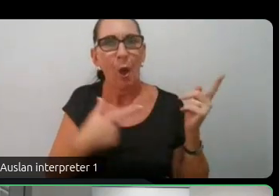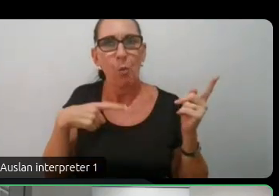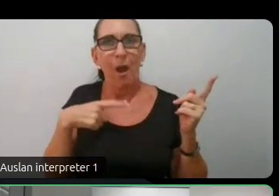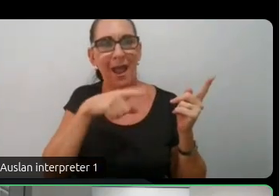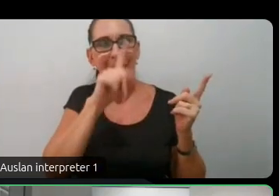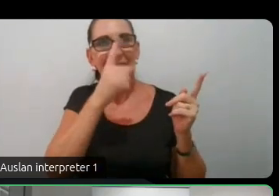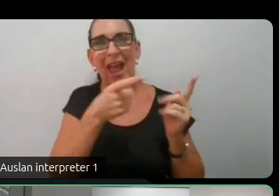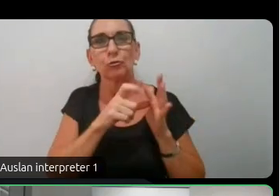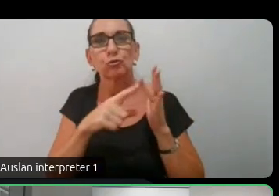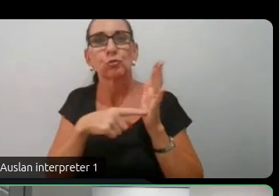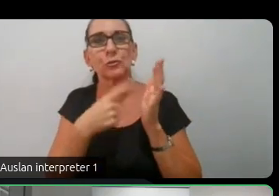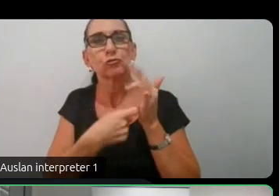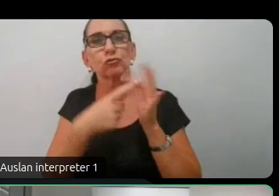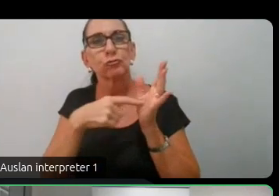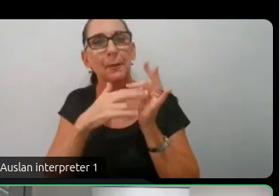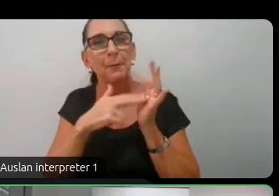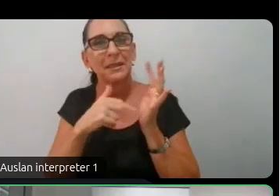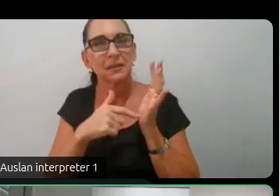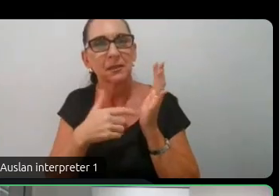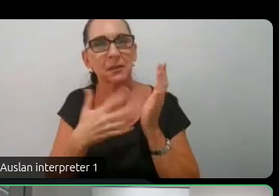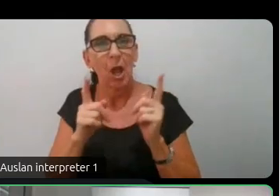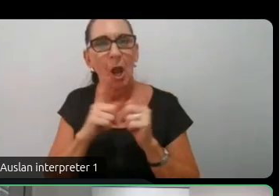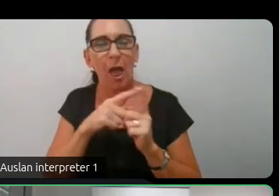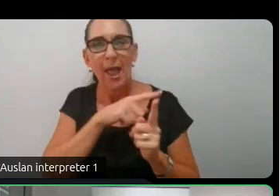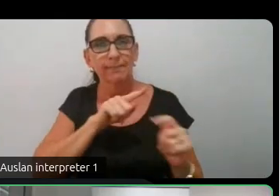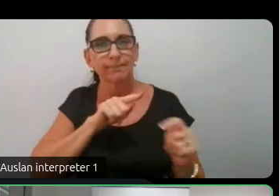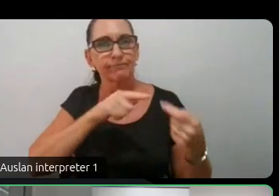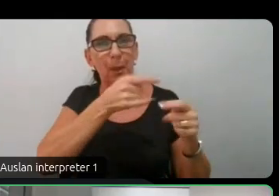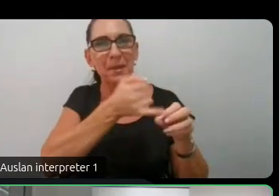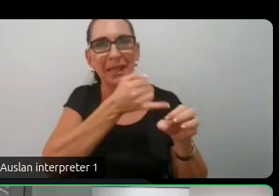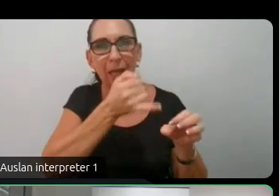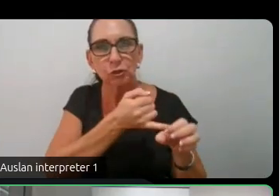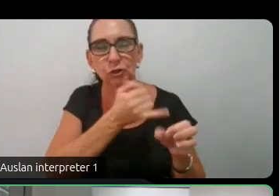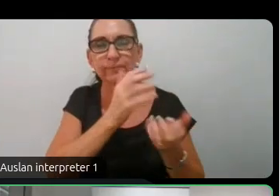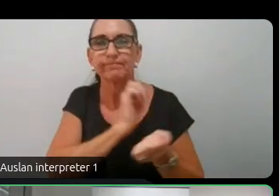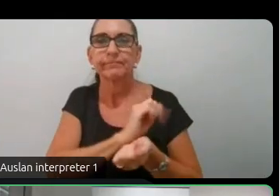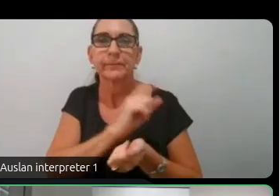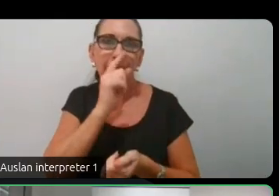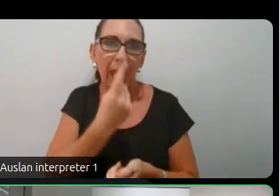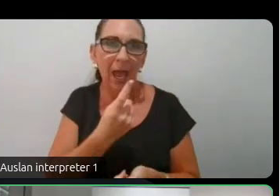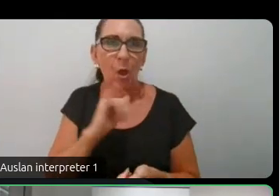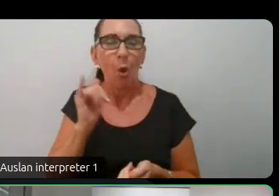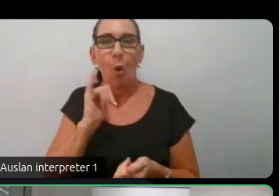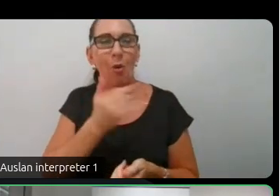be like uh allergens to medication or having really negative side effects that treatment.